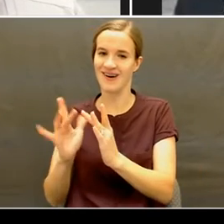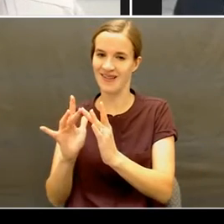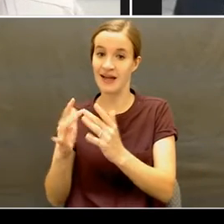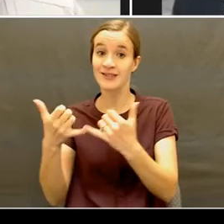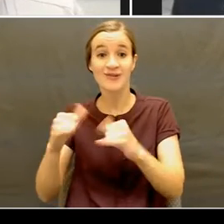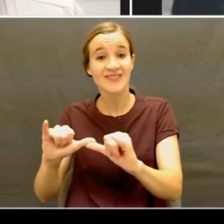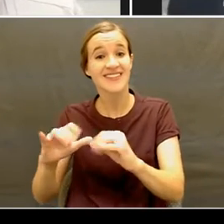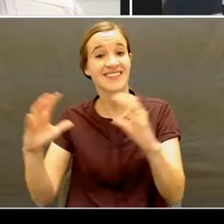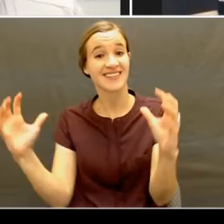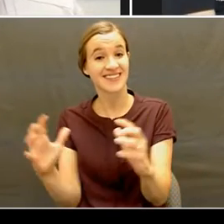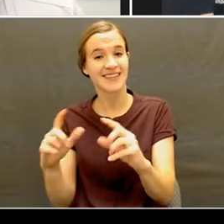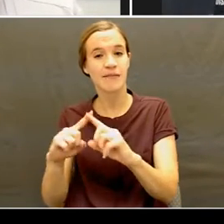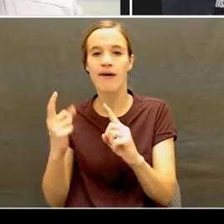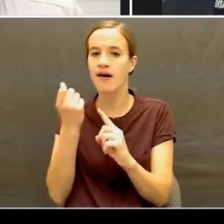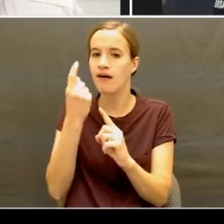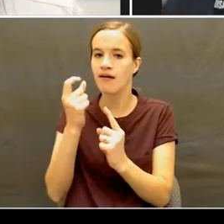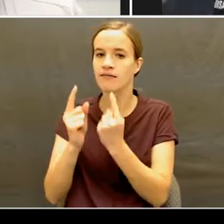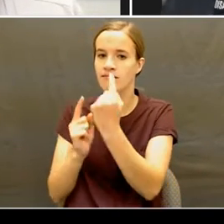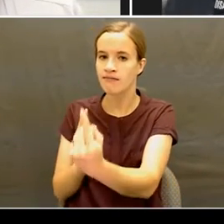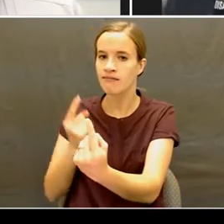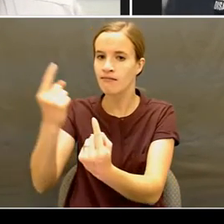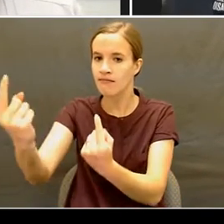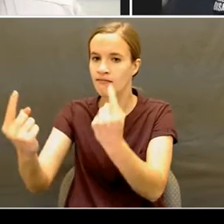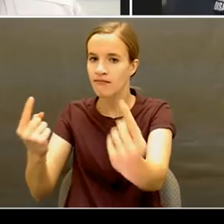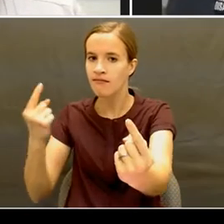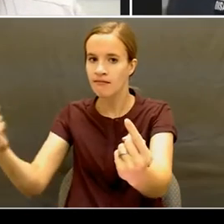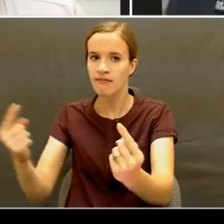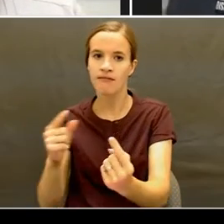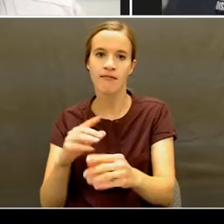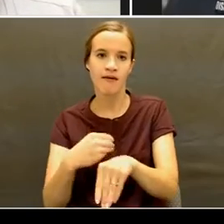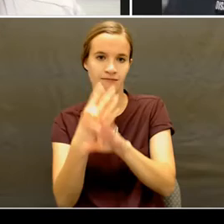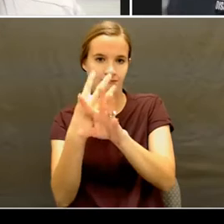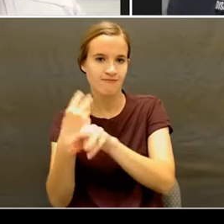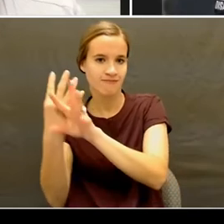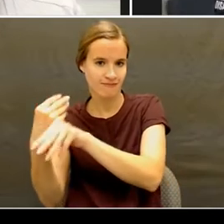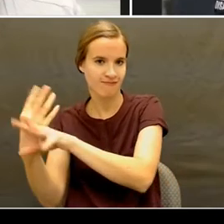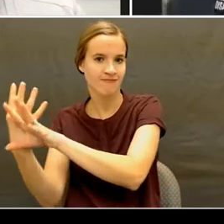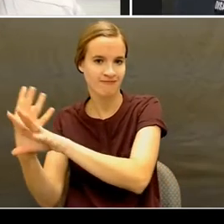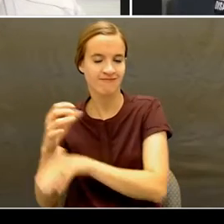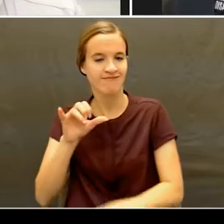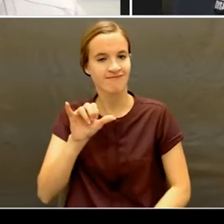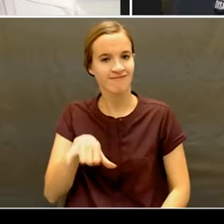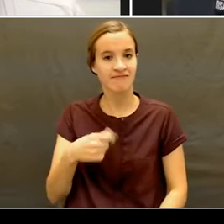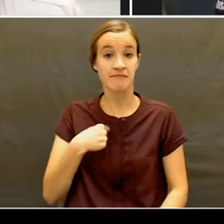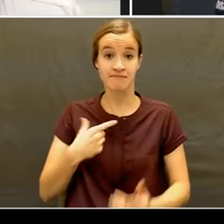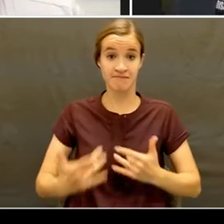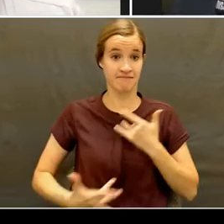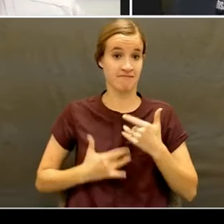happily getting together, but virtually. So, really tickled to be a part of the new Hands